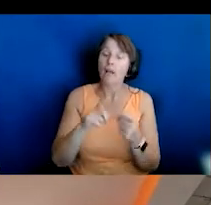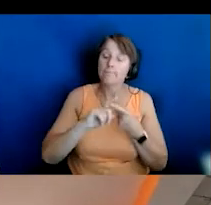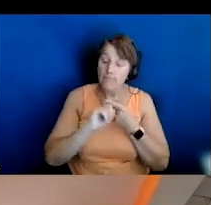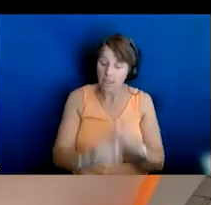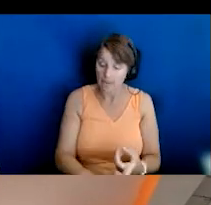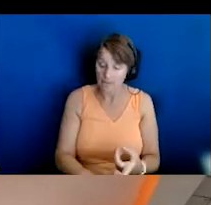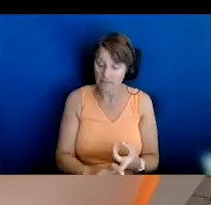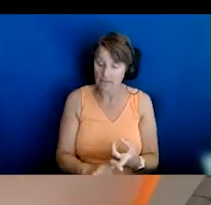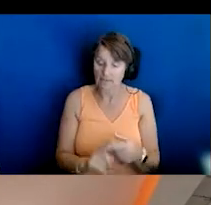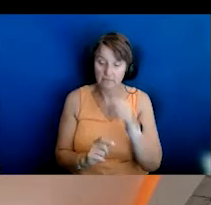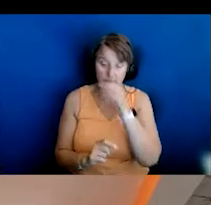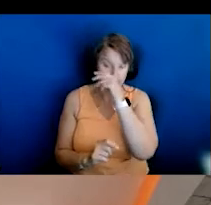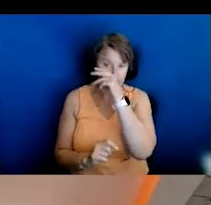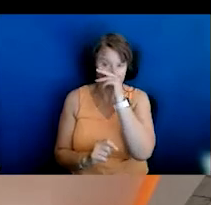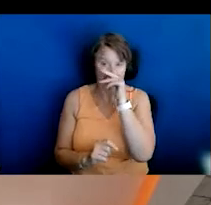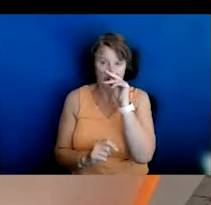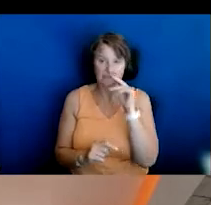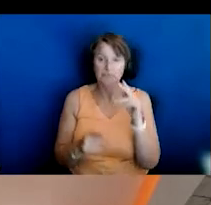soil precession happened, things started to happen,